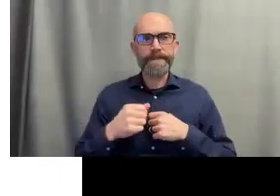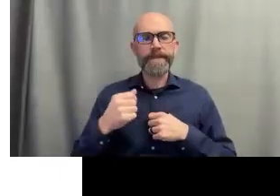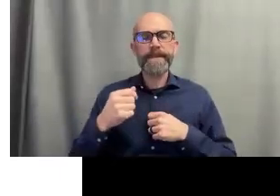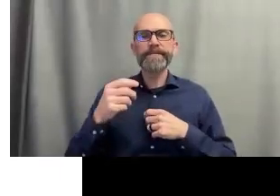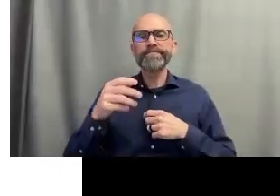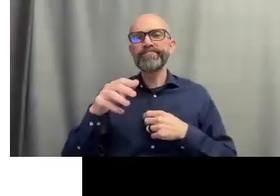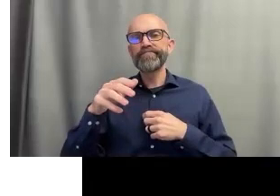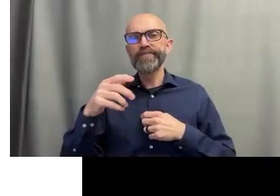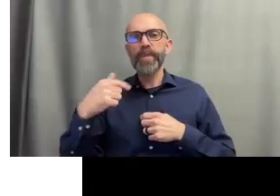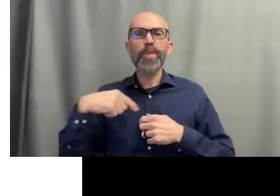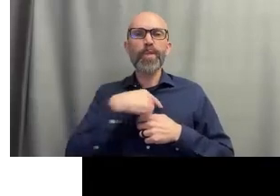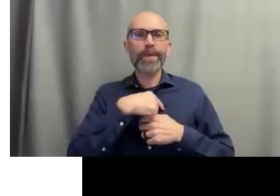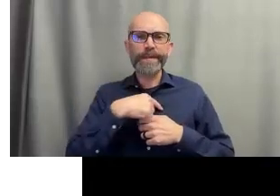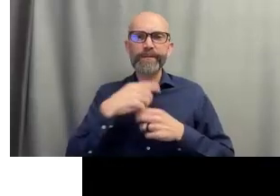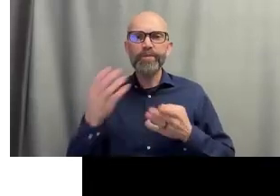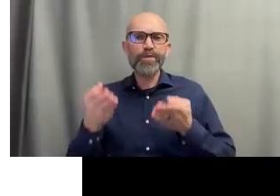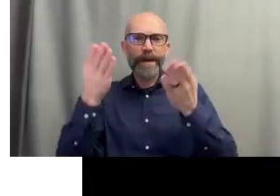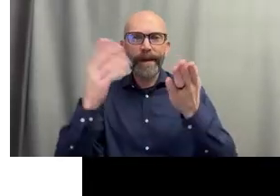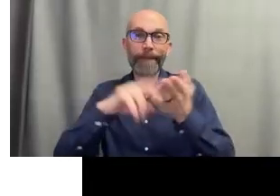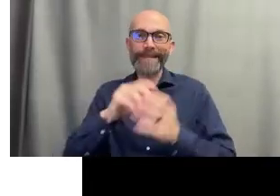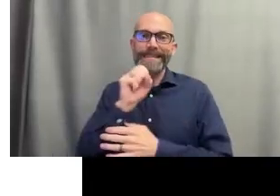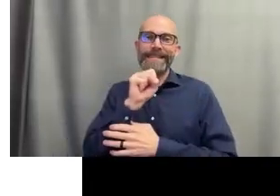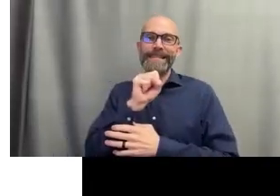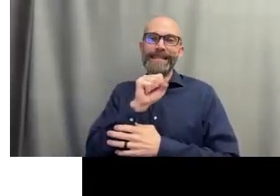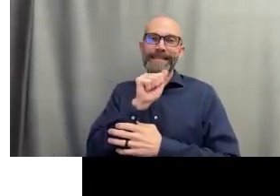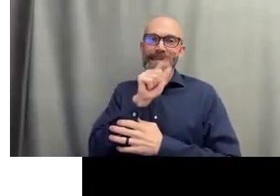And when I say we, I mean Sally and I, of you know,